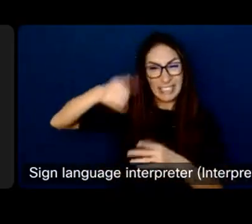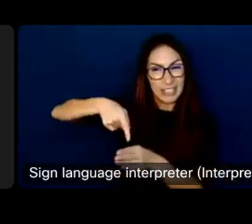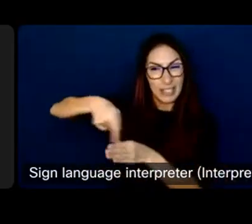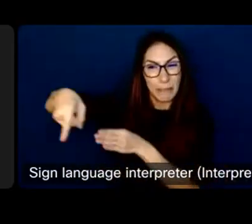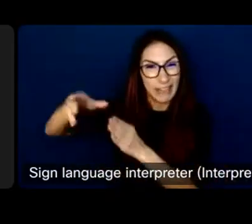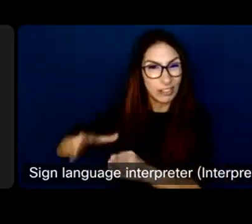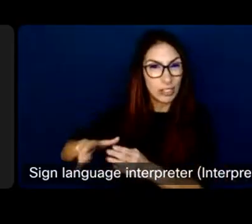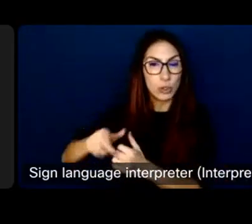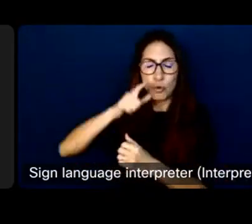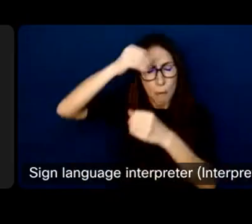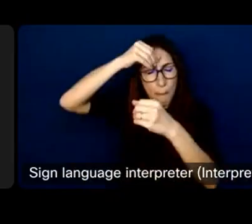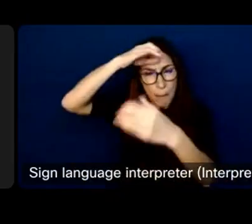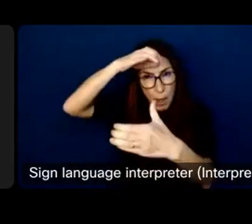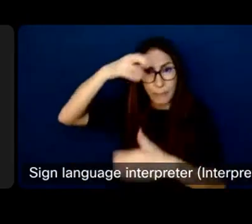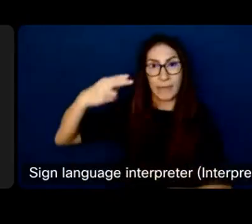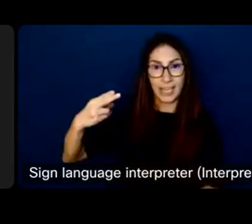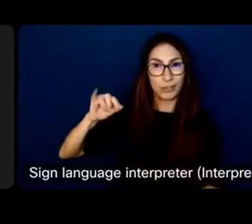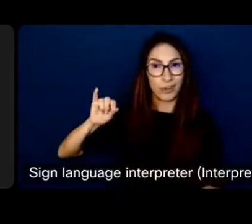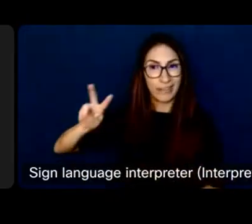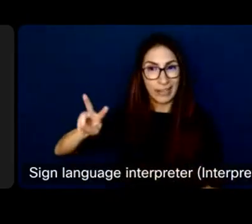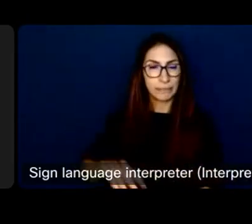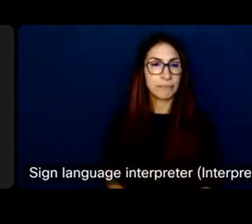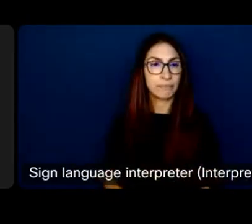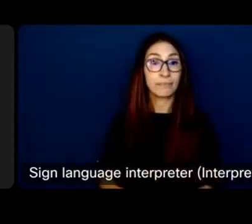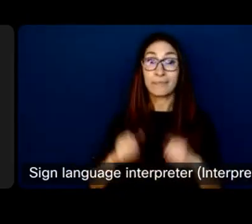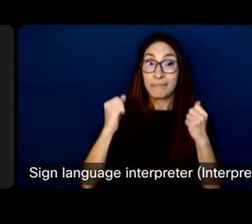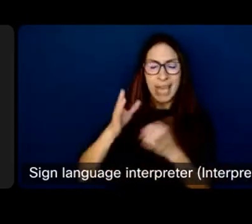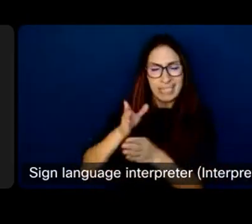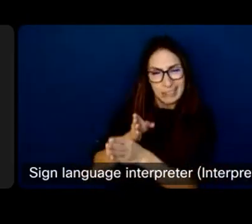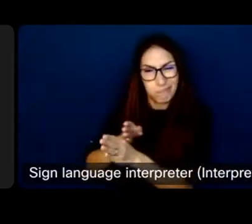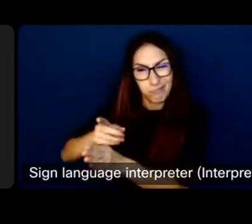age, retirement. The specialty is